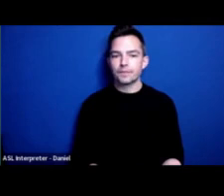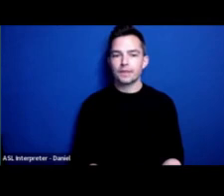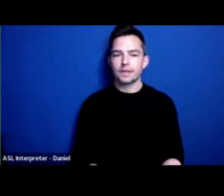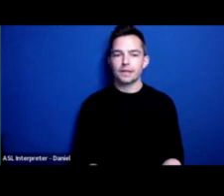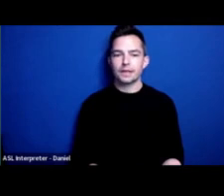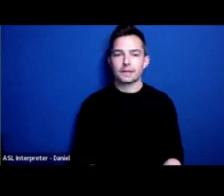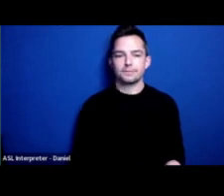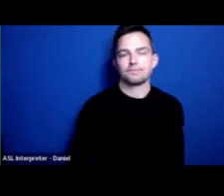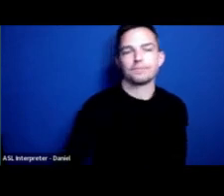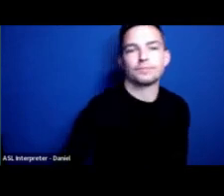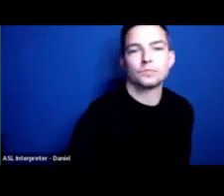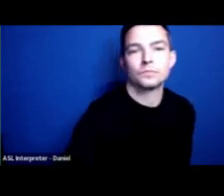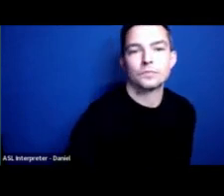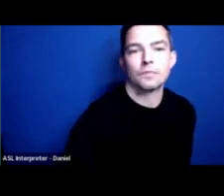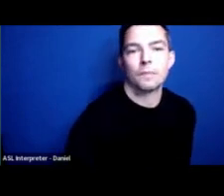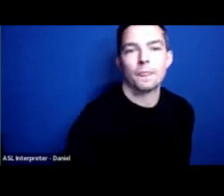Great, thank you.